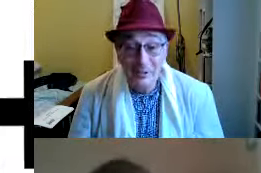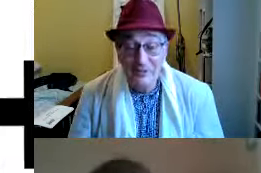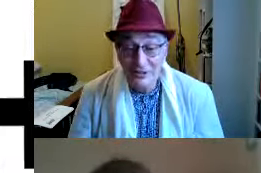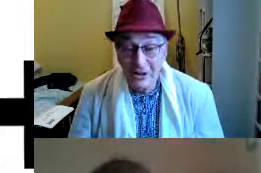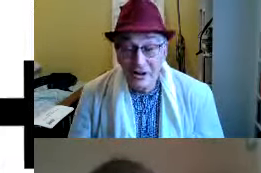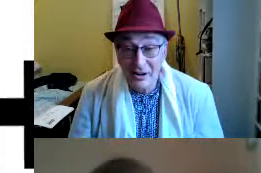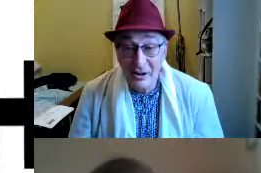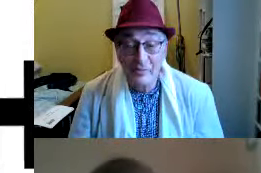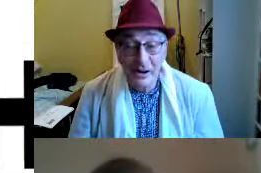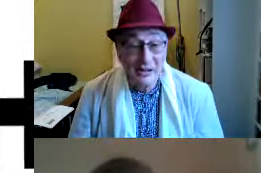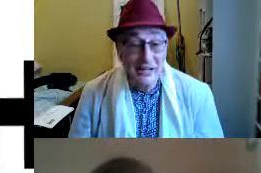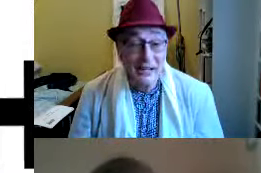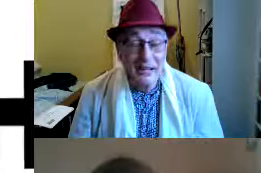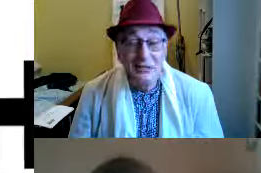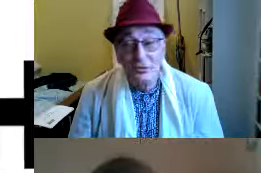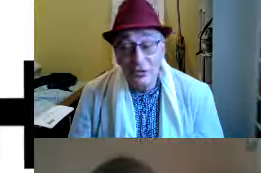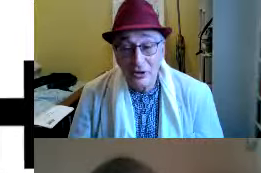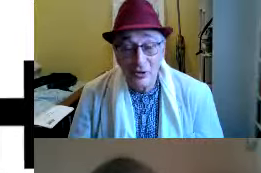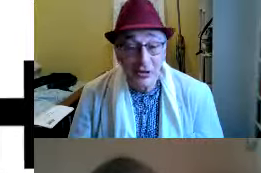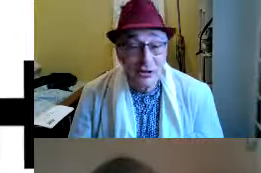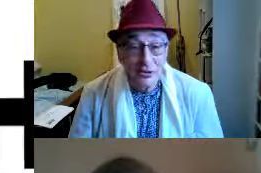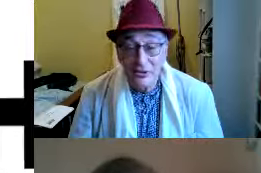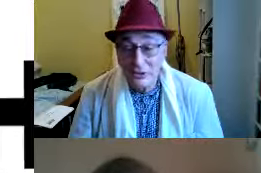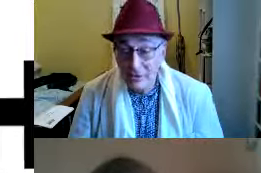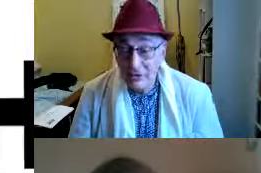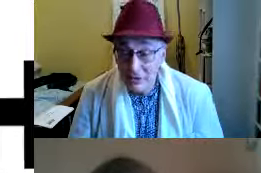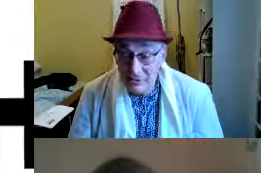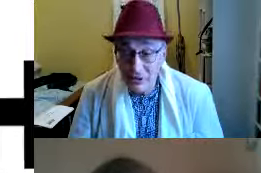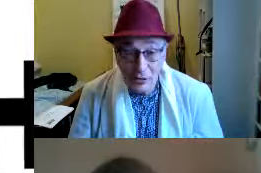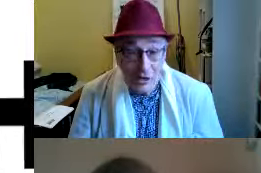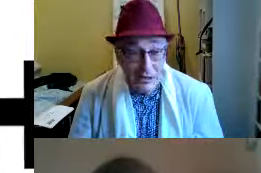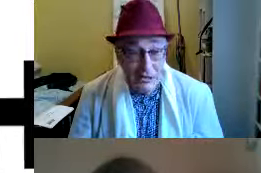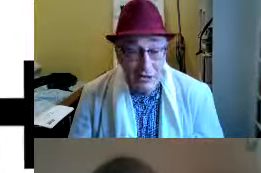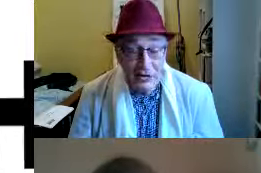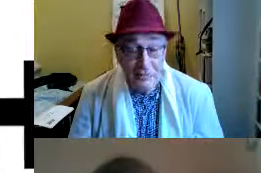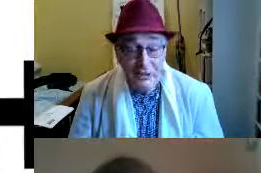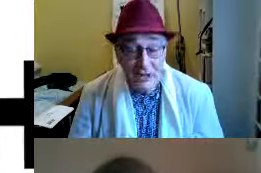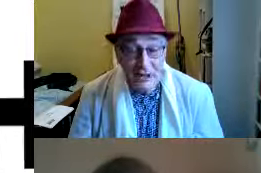bizarre but he's also going to include some of the individual artists documentation